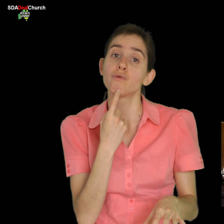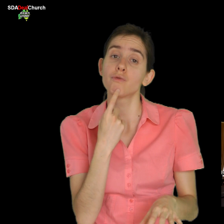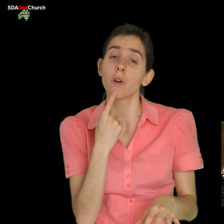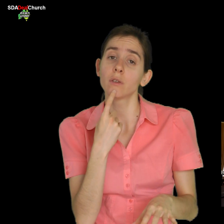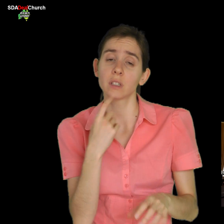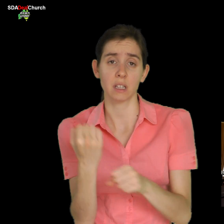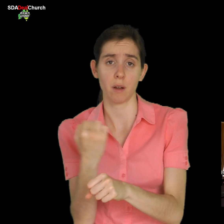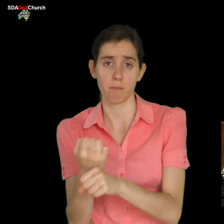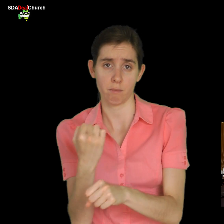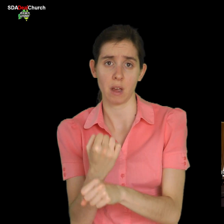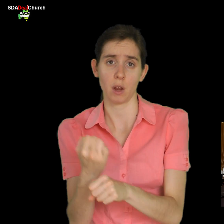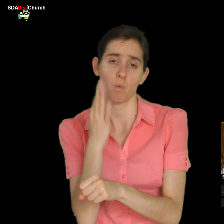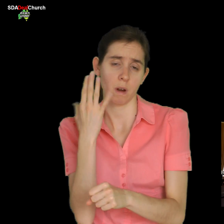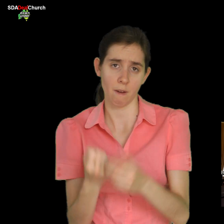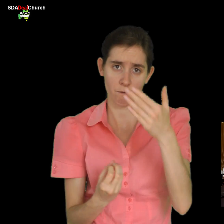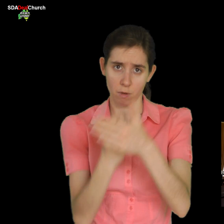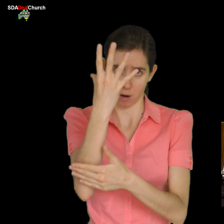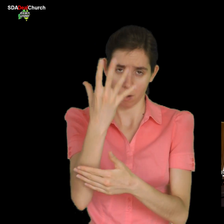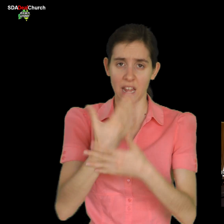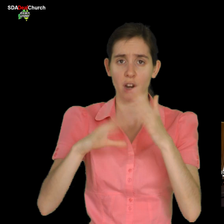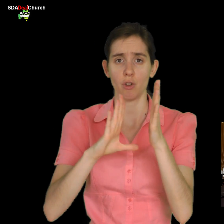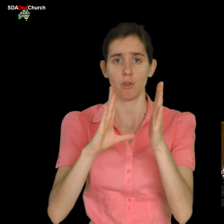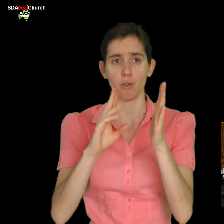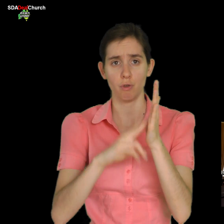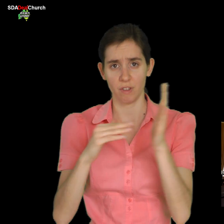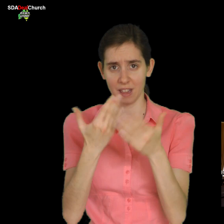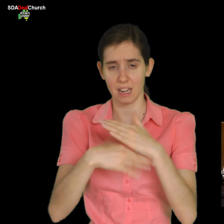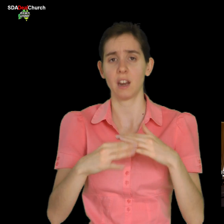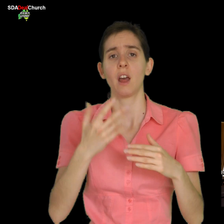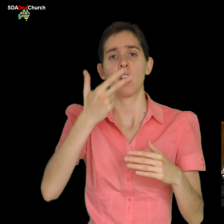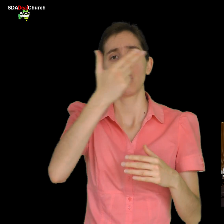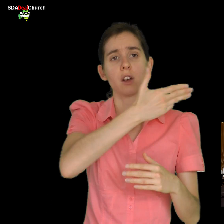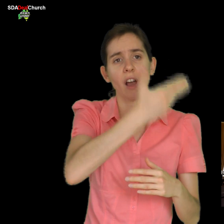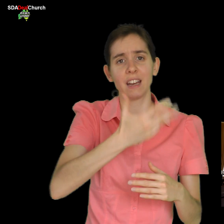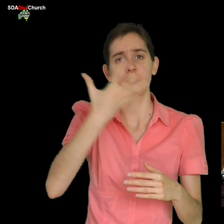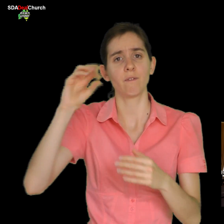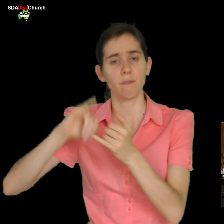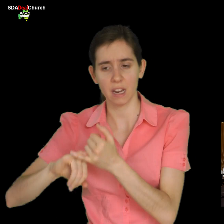Zealand in the 1950s were subjected to modern radiometric dating methods.